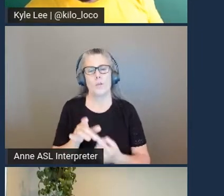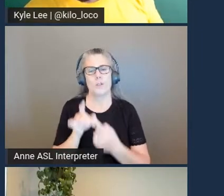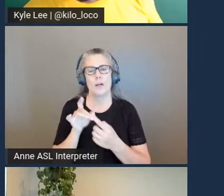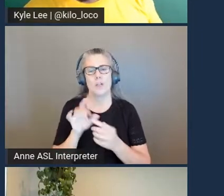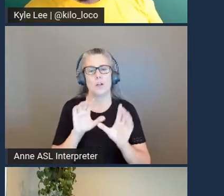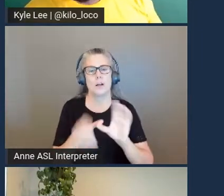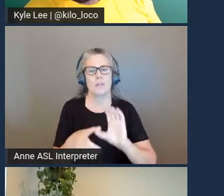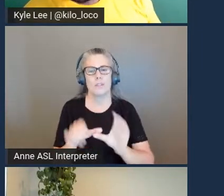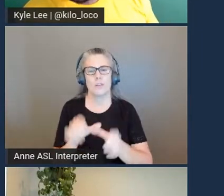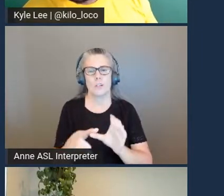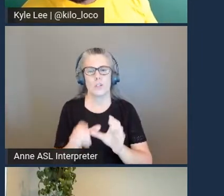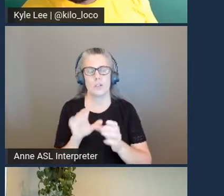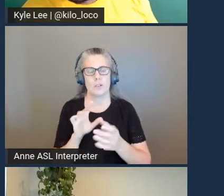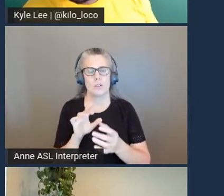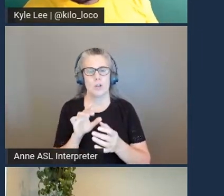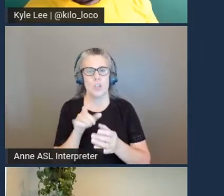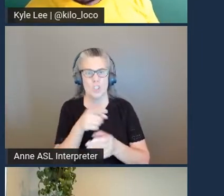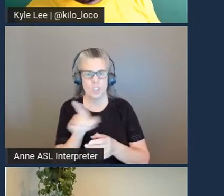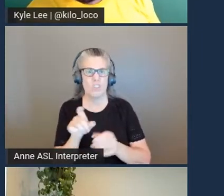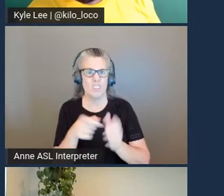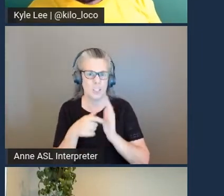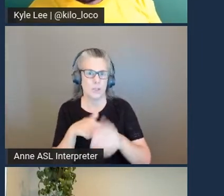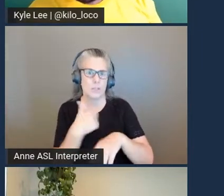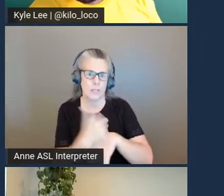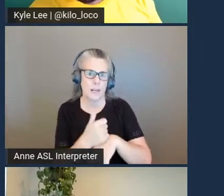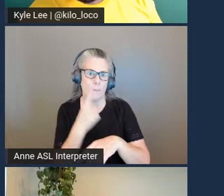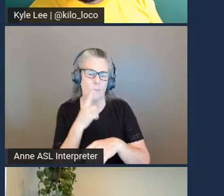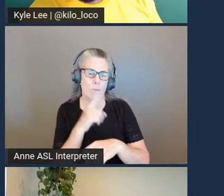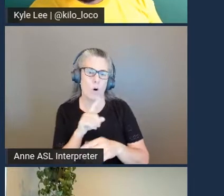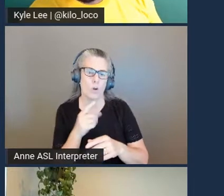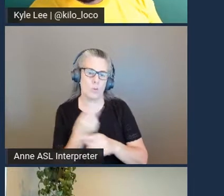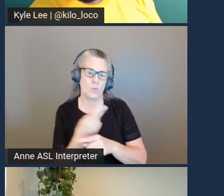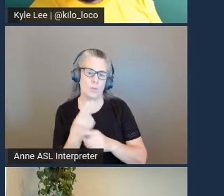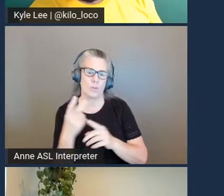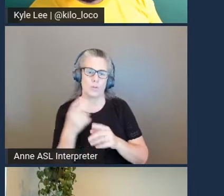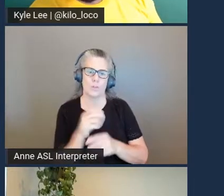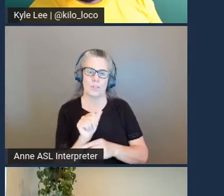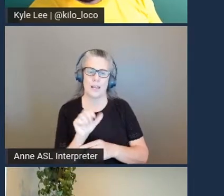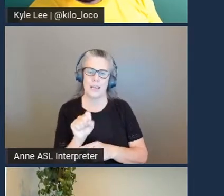bits that you need to set for asynchronous inference? And we'll go through those in detail.